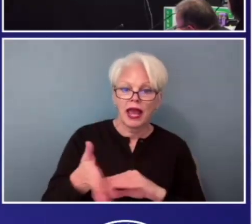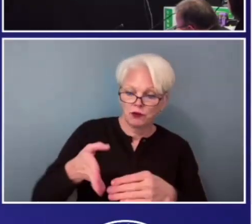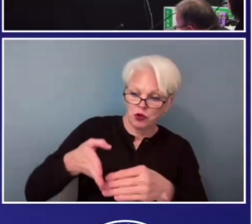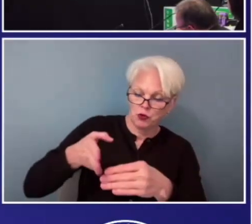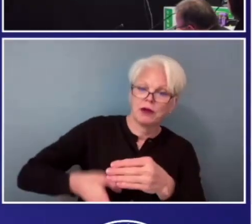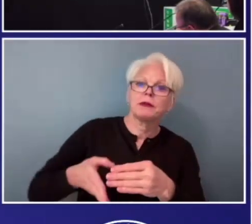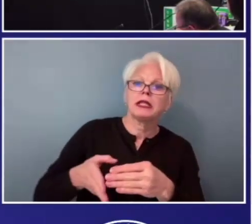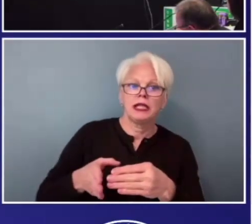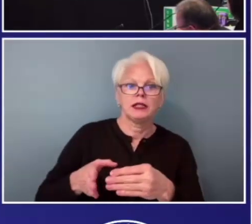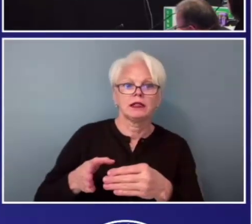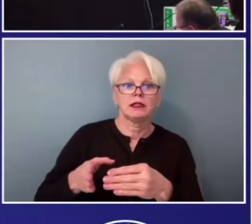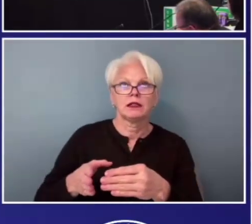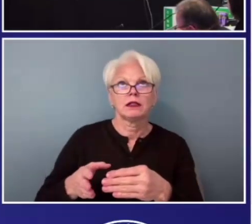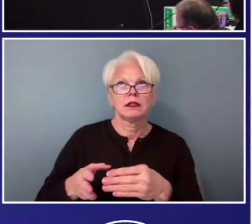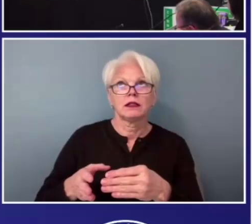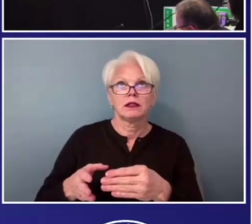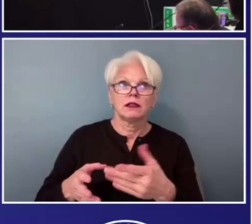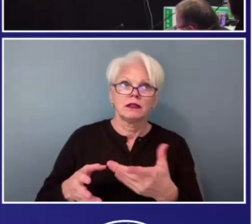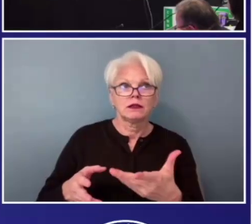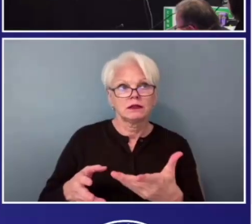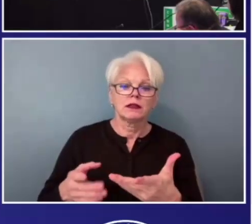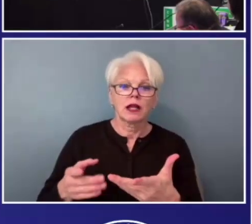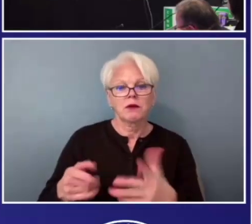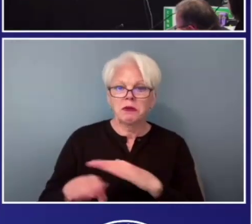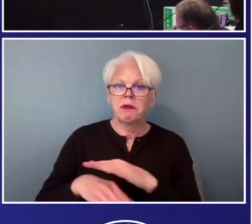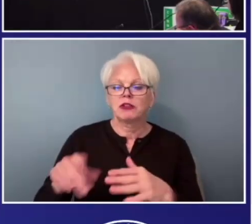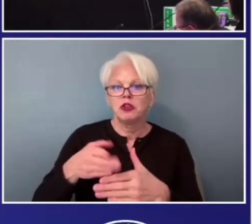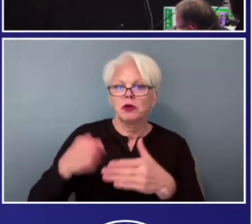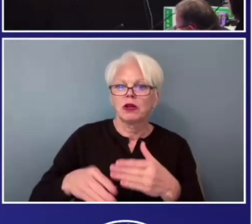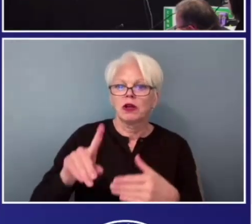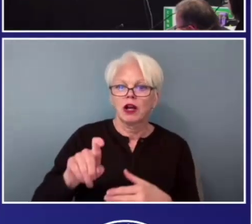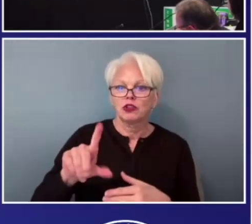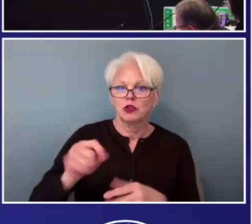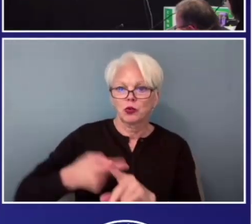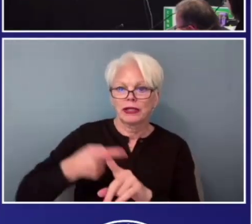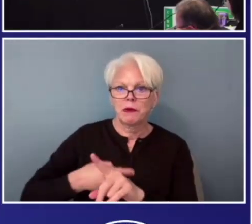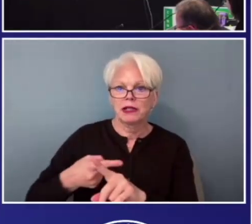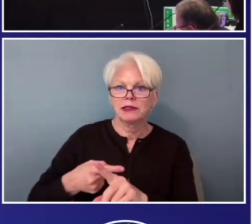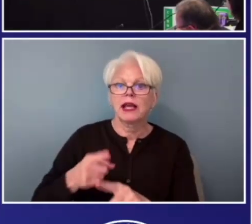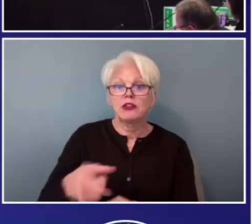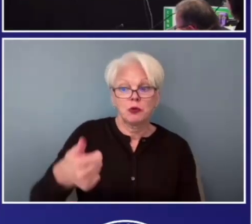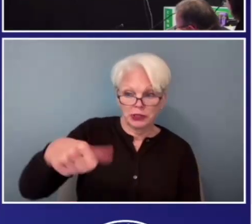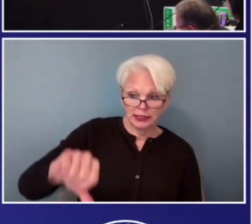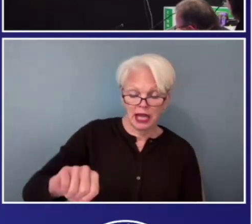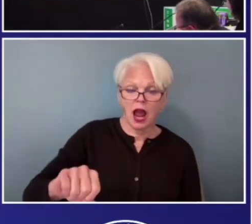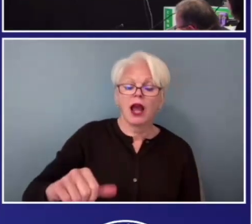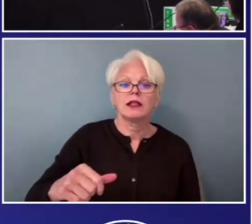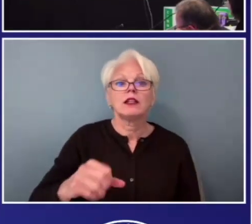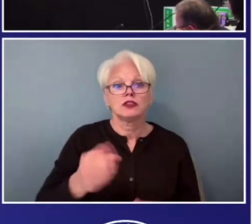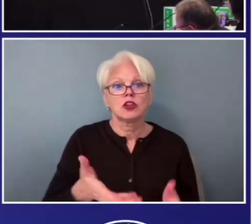your -- it's after you've basically completed your 120 months and you've been denied and you want to, you know, reconsider and you know,